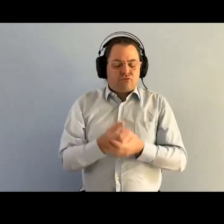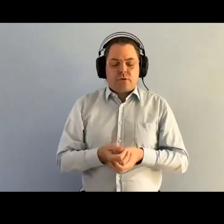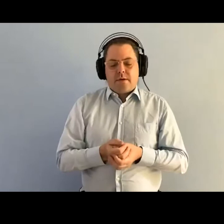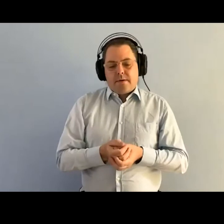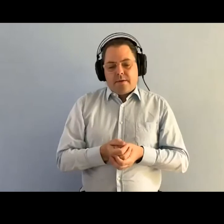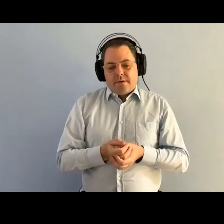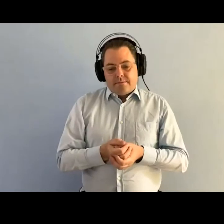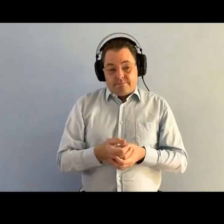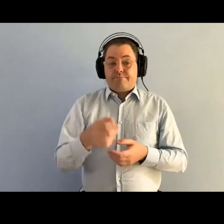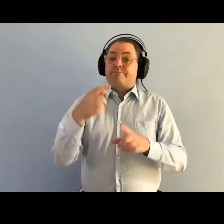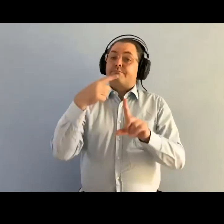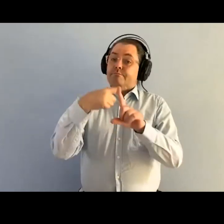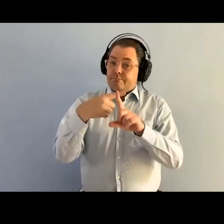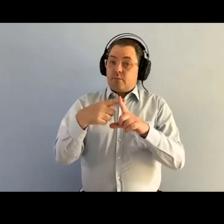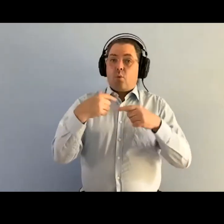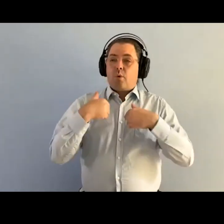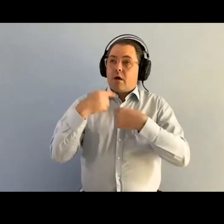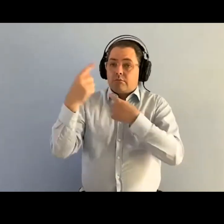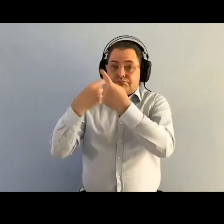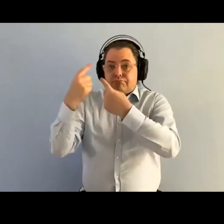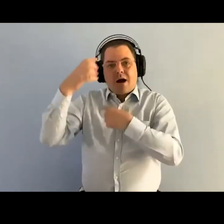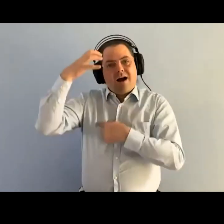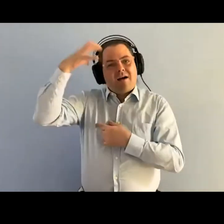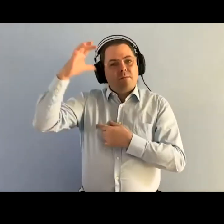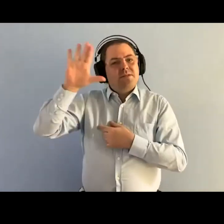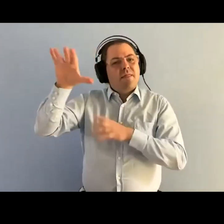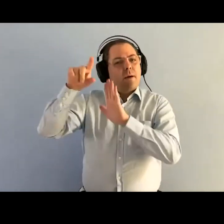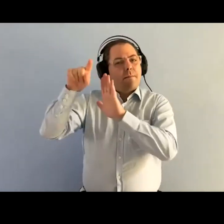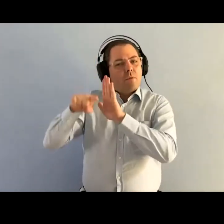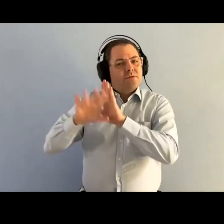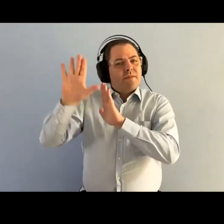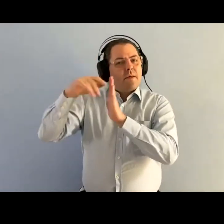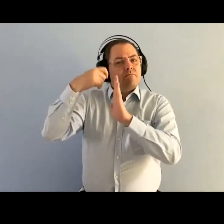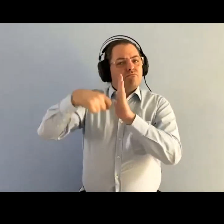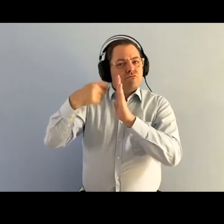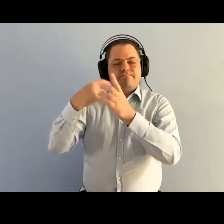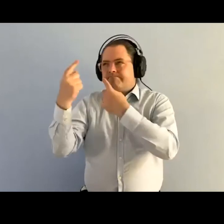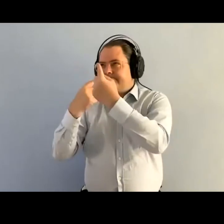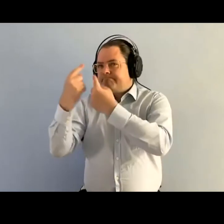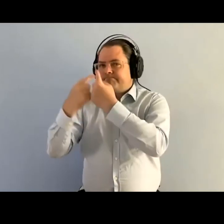in Nepal later on adopted this. Besides that, we have also